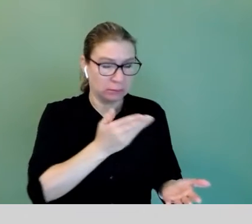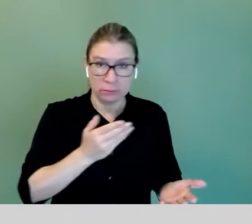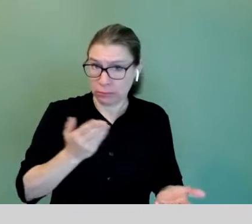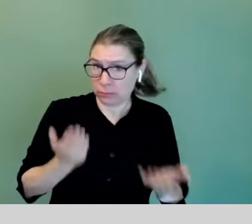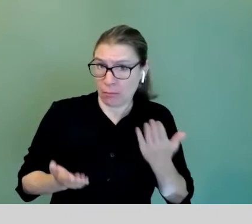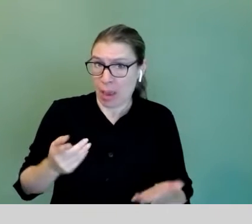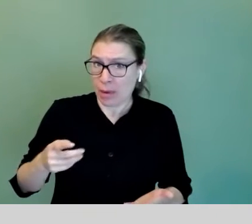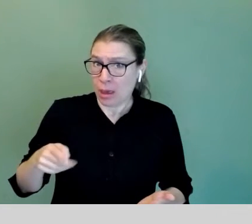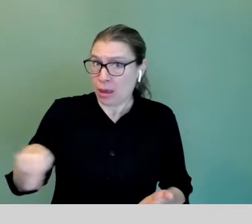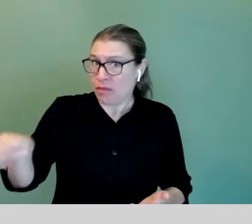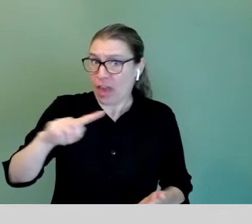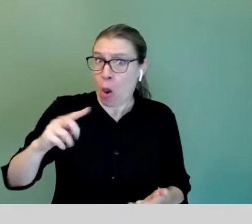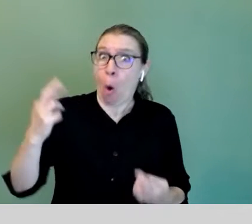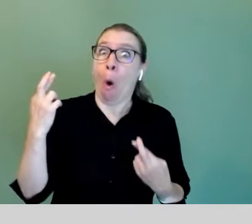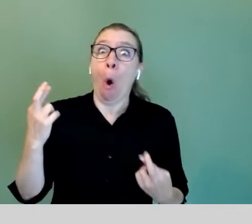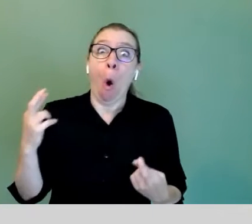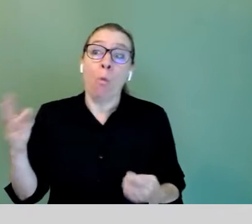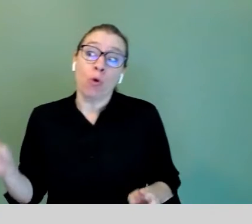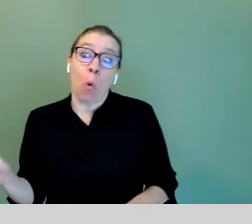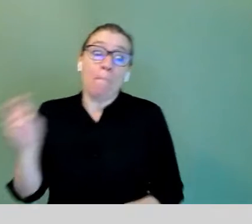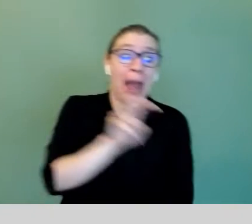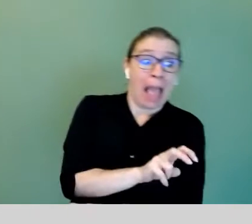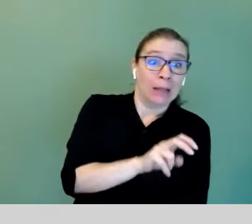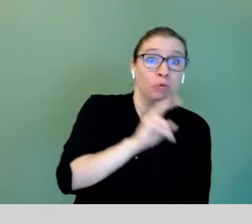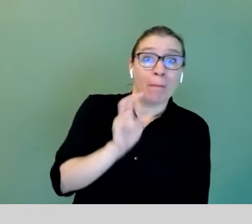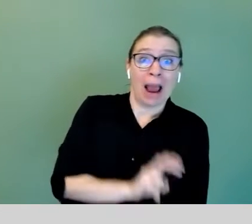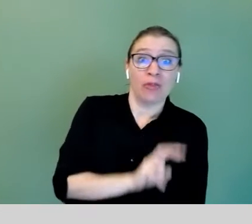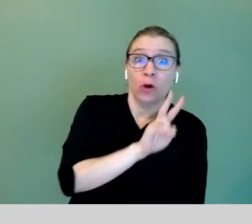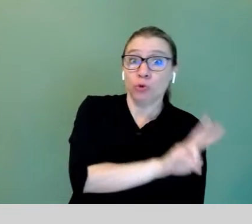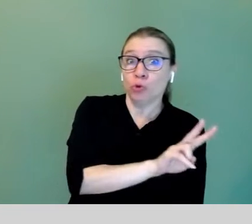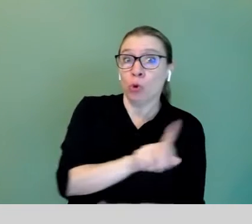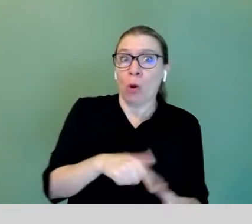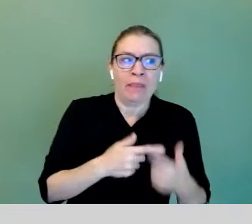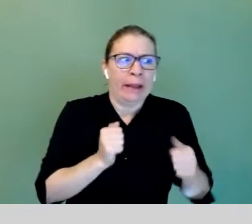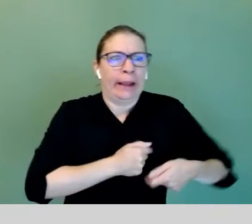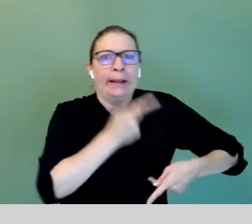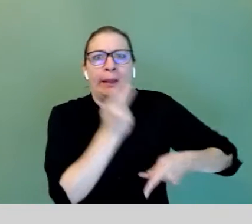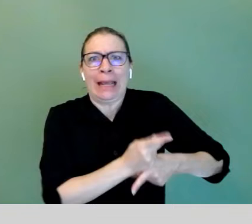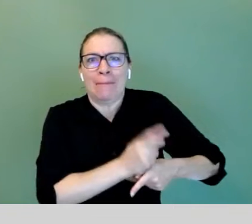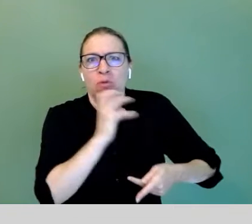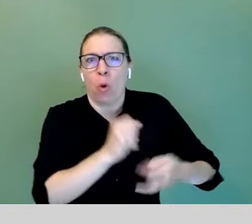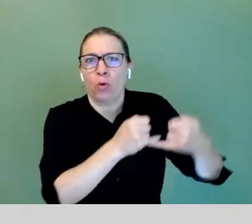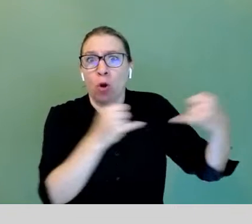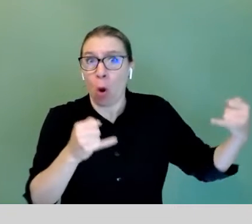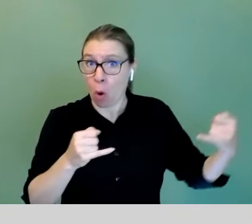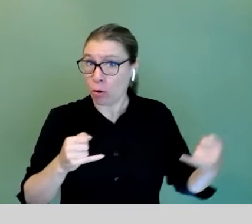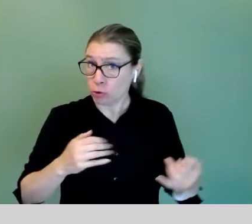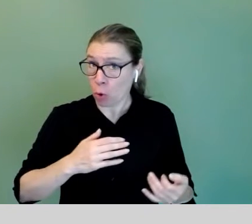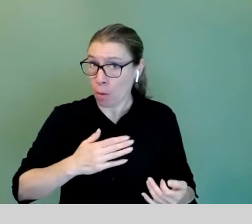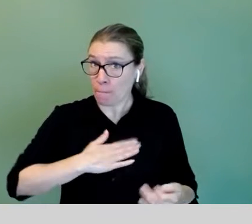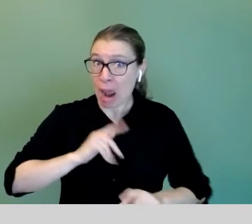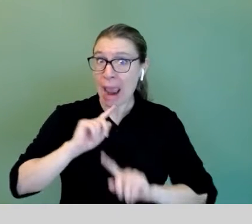there will be Python 2 again, and then they don't have to rewrite their code again back to Python 2. So should we return to Python 2?